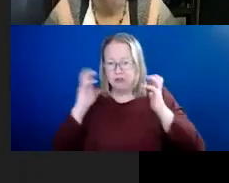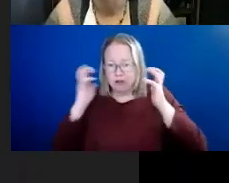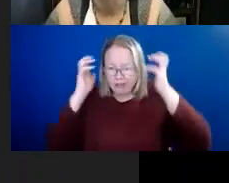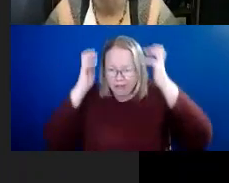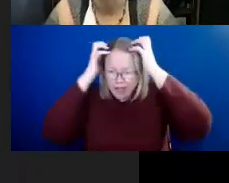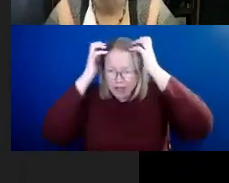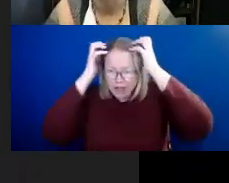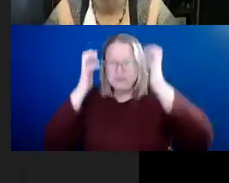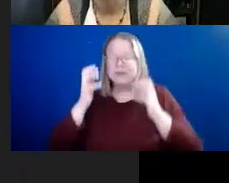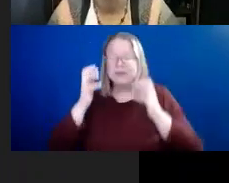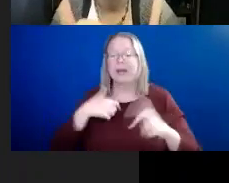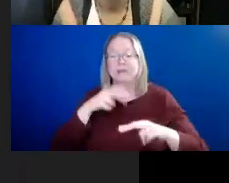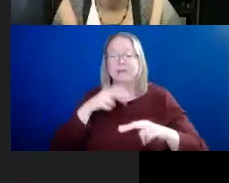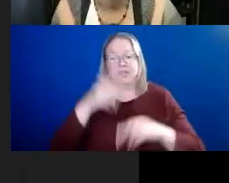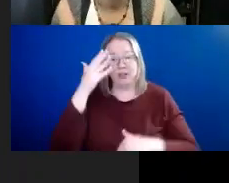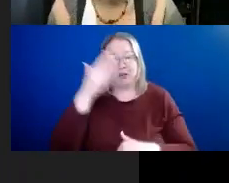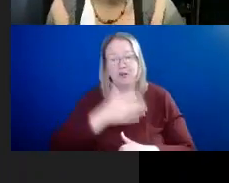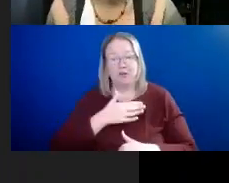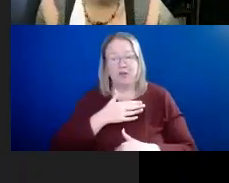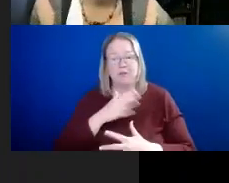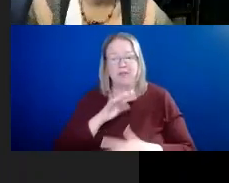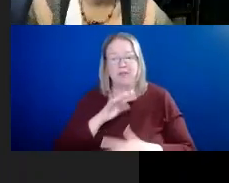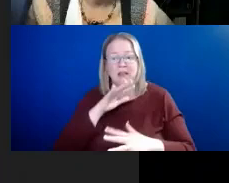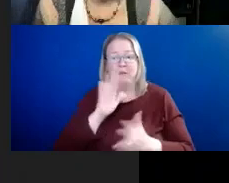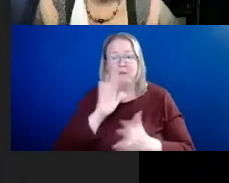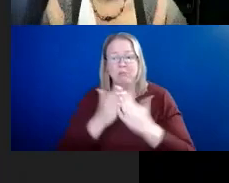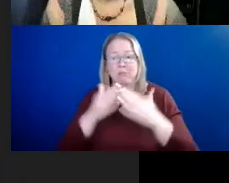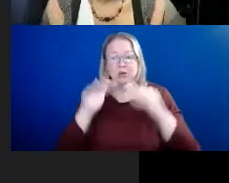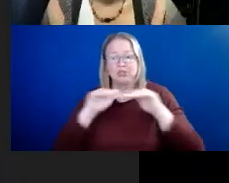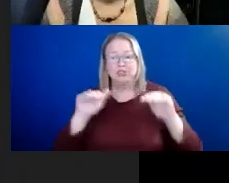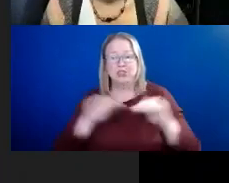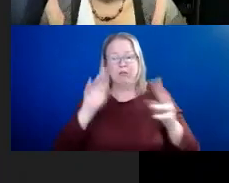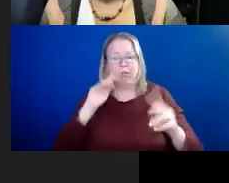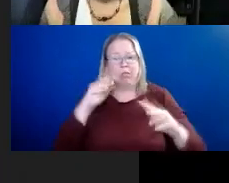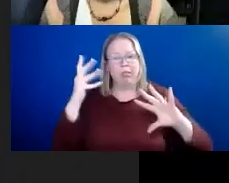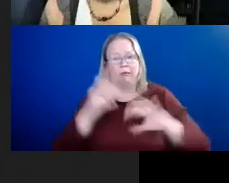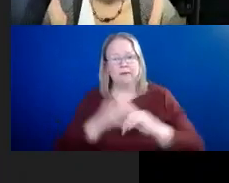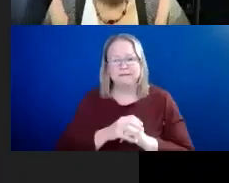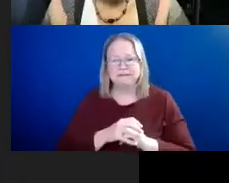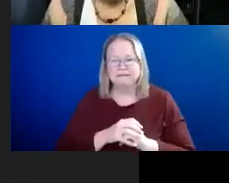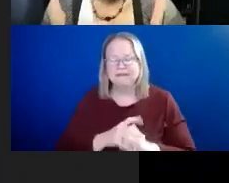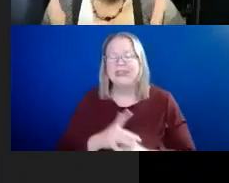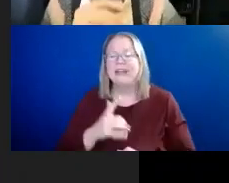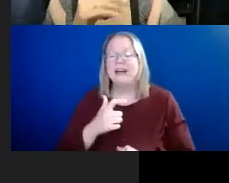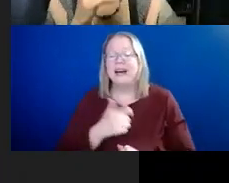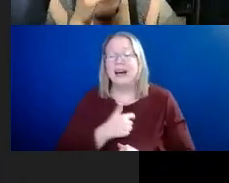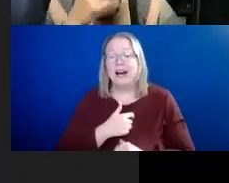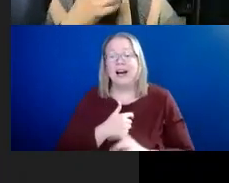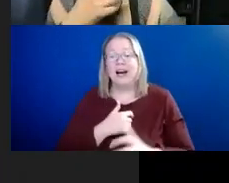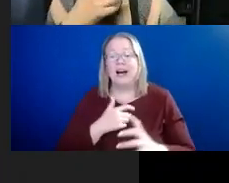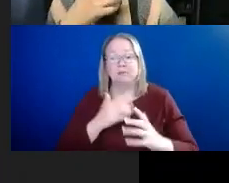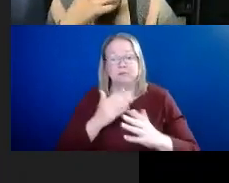and I am sitting in front of a messy bookshelf. 13:17:41 I am asked to share some tips with